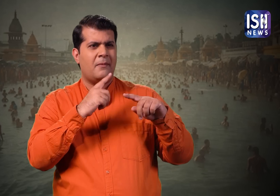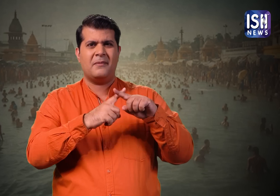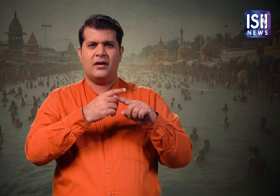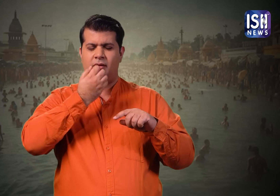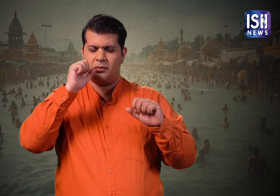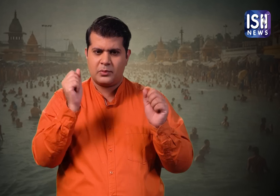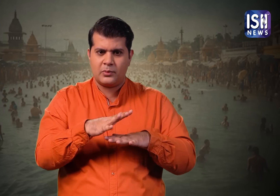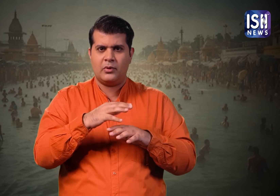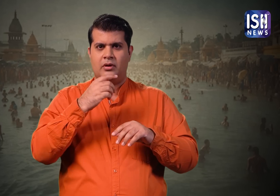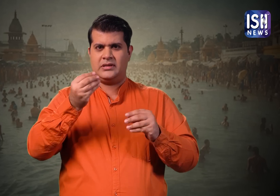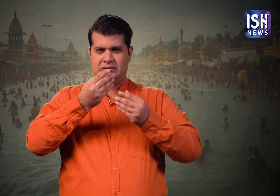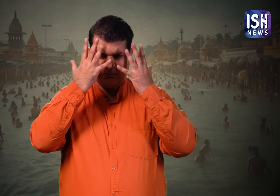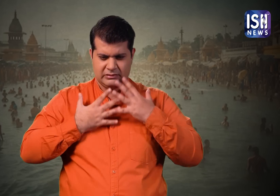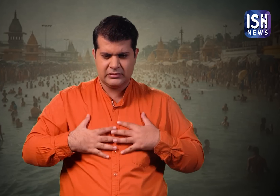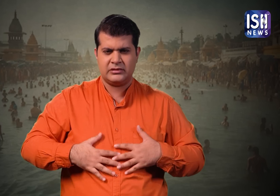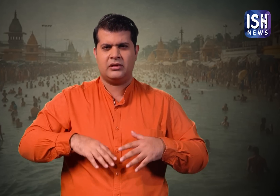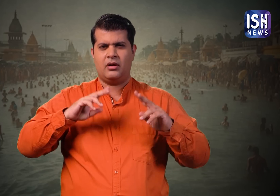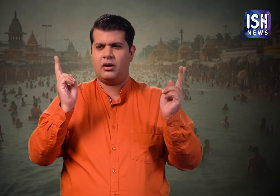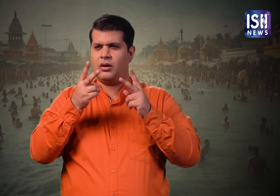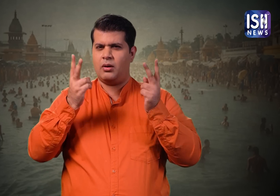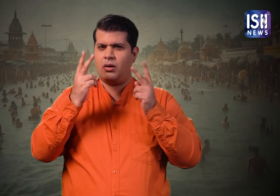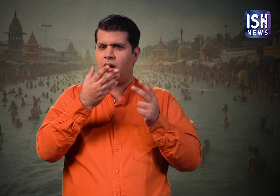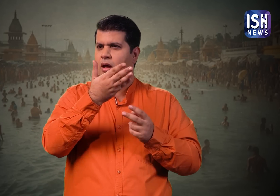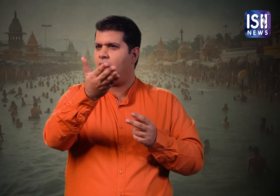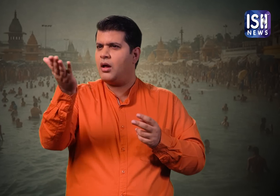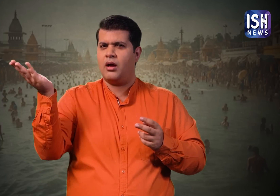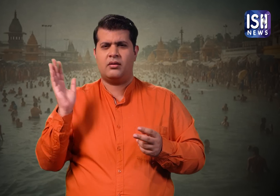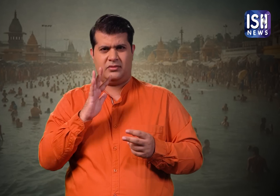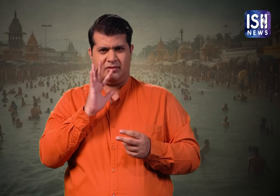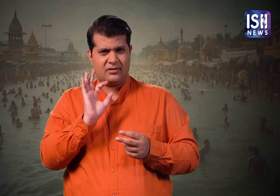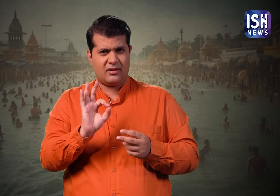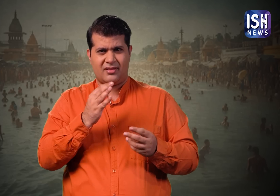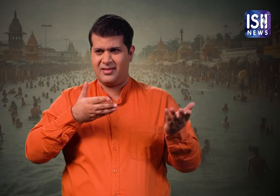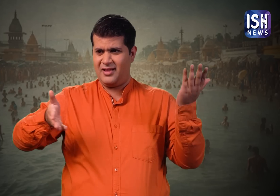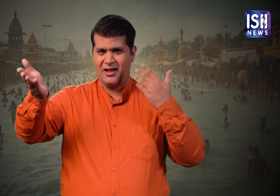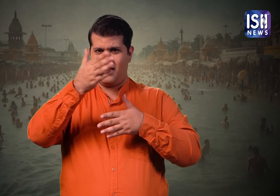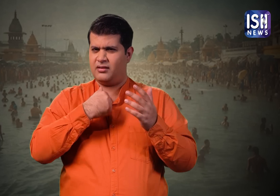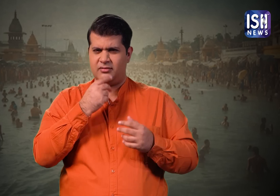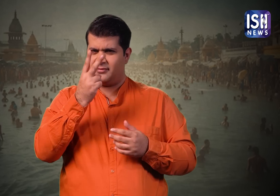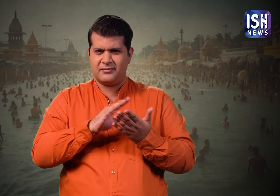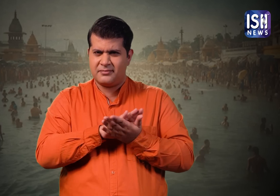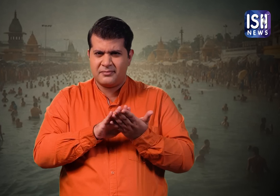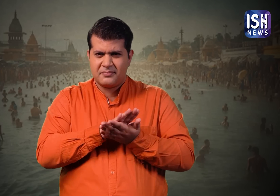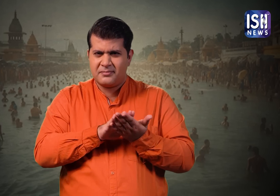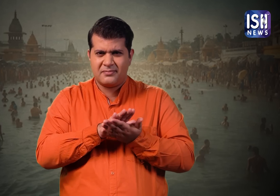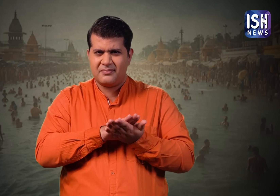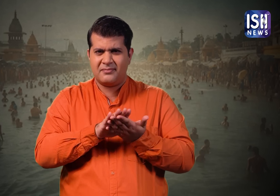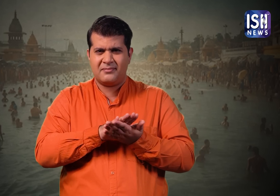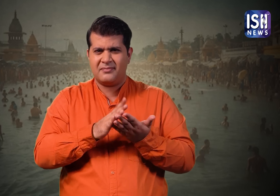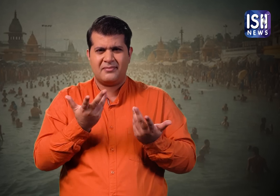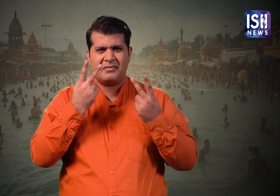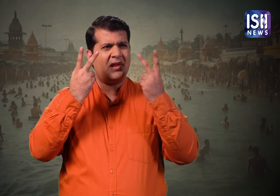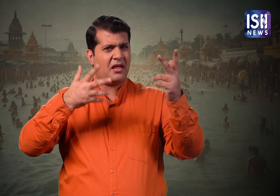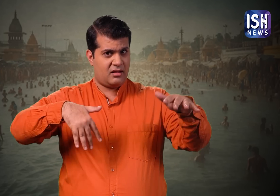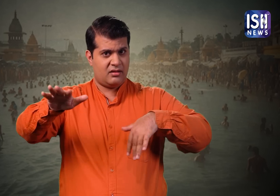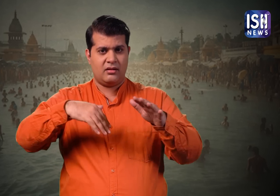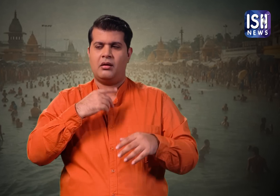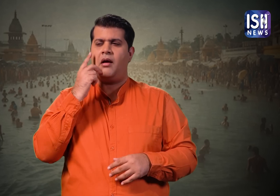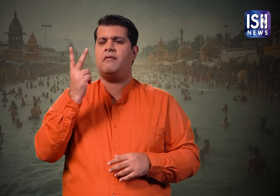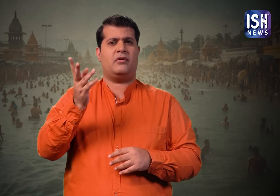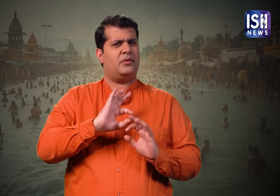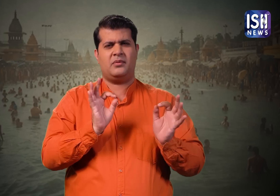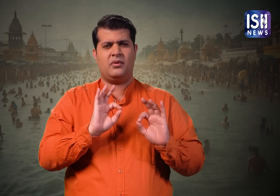We don’t typically see these Sadhus, Naga Sadhus, and Aghoris on ordinary days.